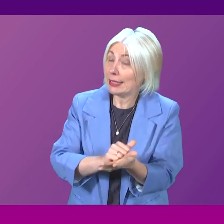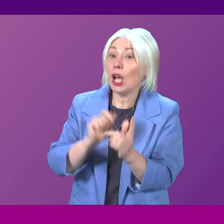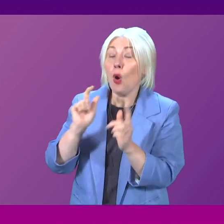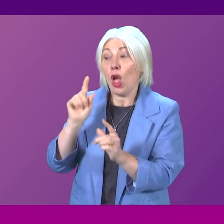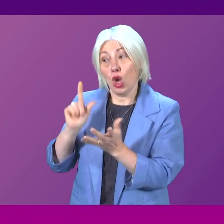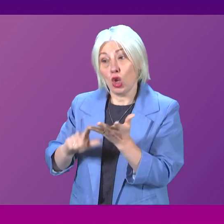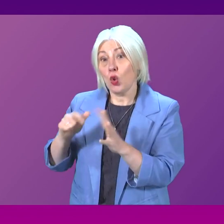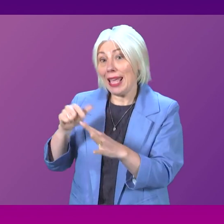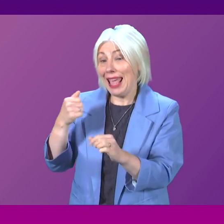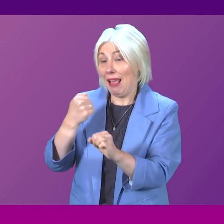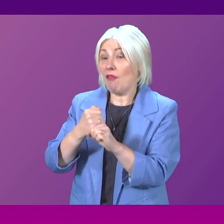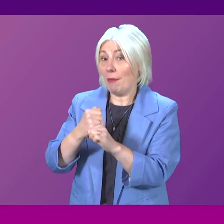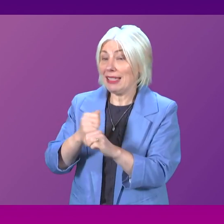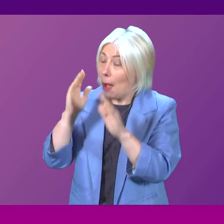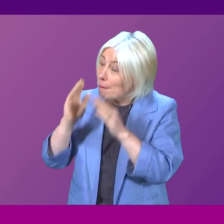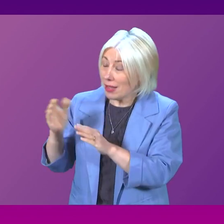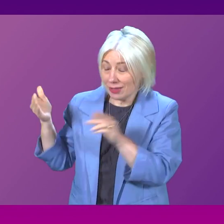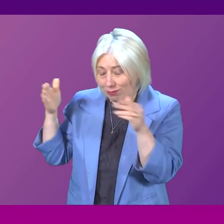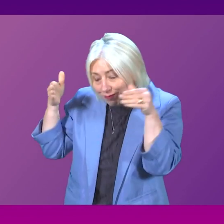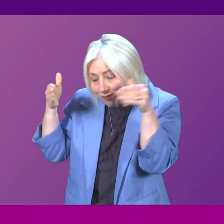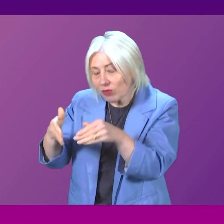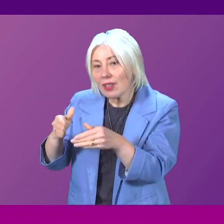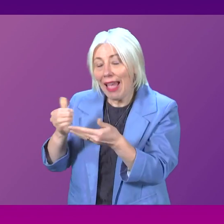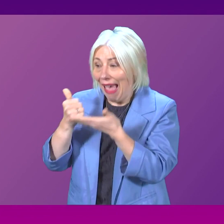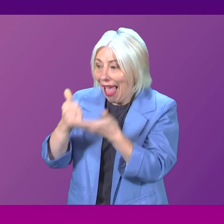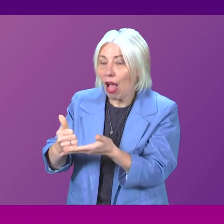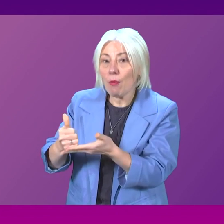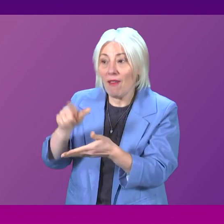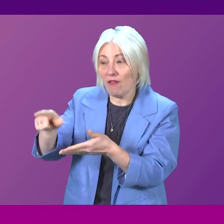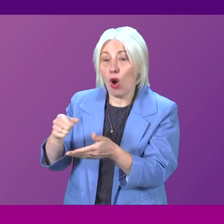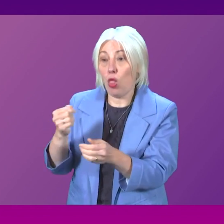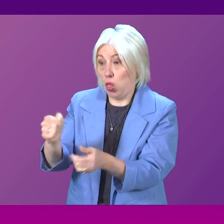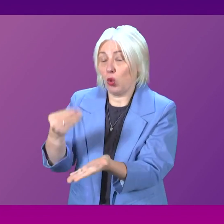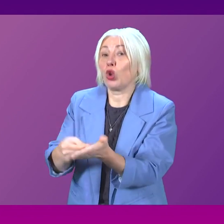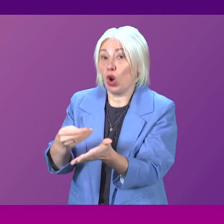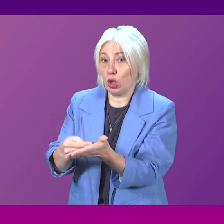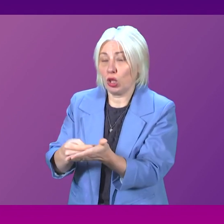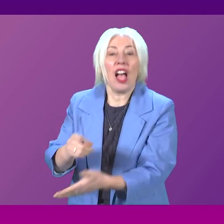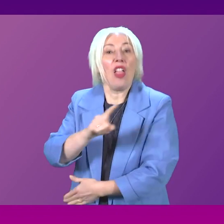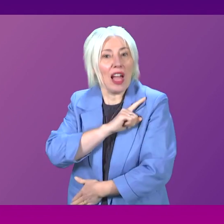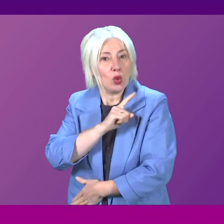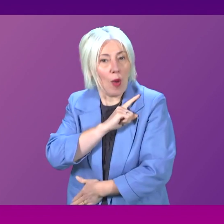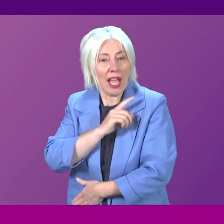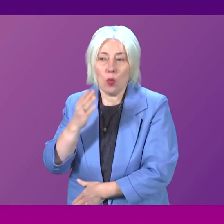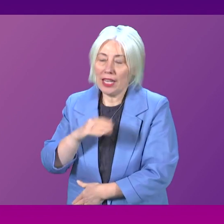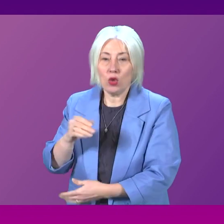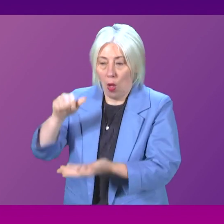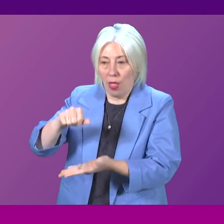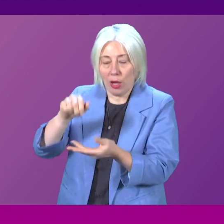UK Government needs to provide targeted help to people for energy costs. That is one of the reasons why we need increased budgets for this session of Parliament—so